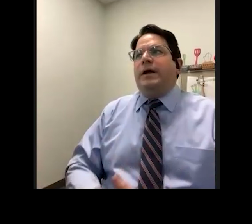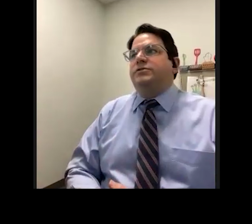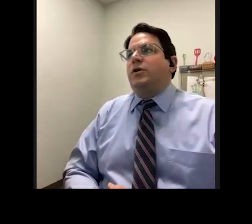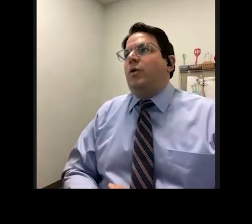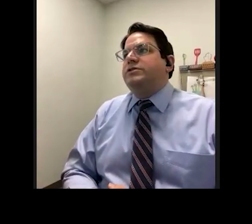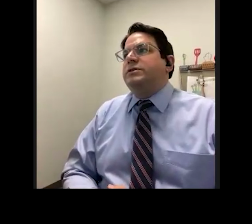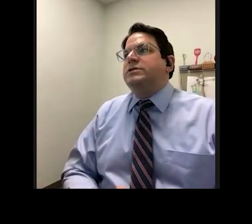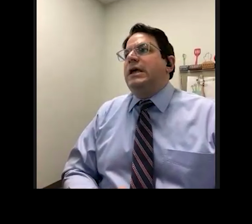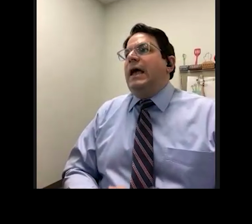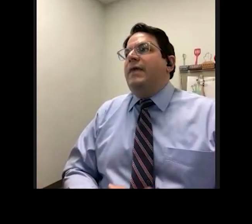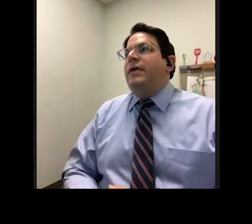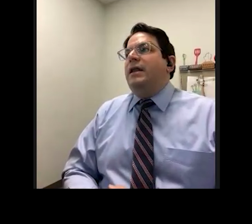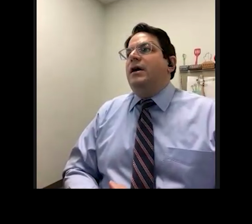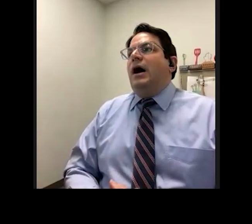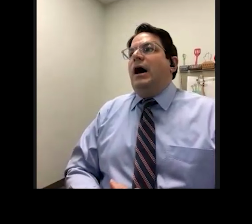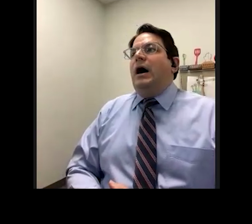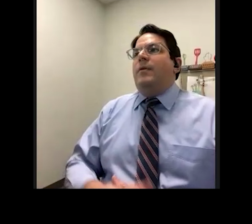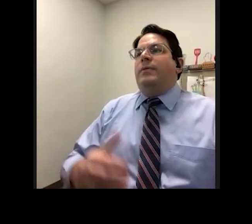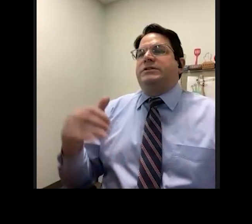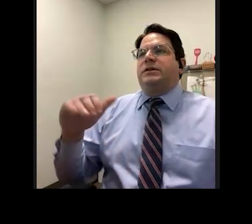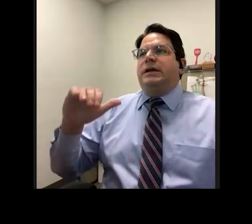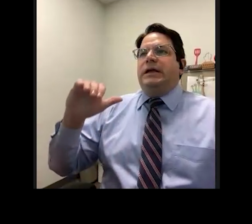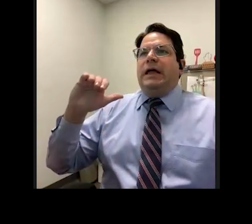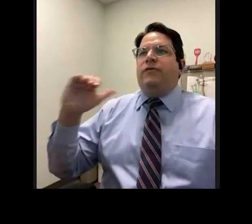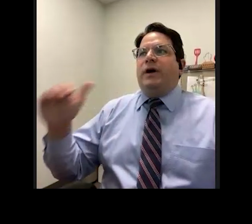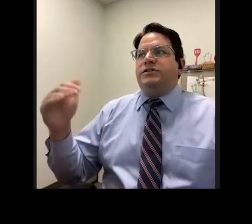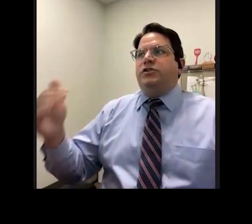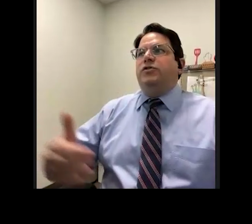of how you answer the questions and then, basically, advice